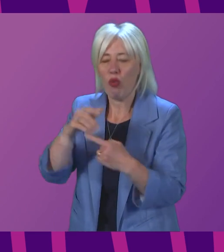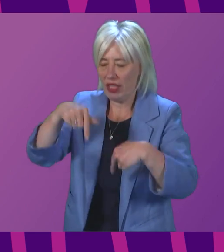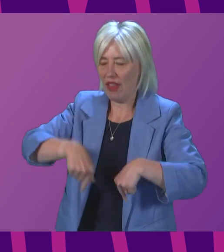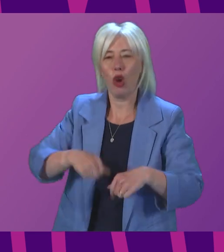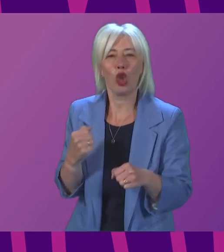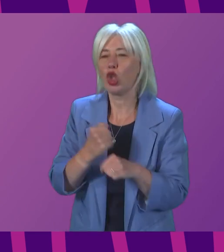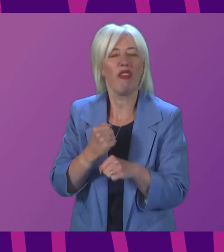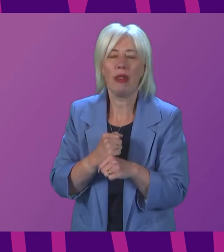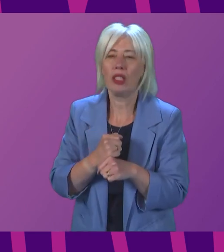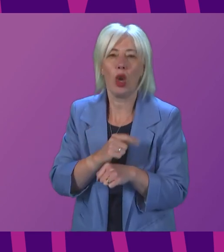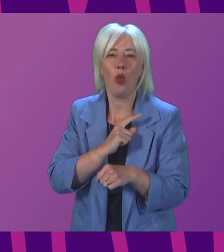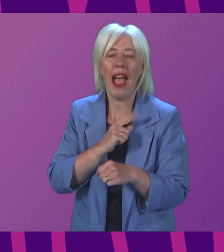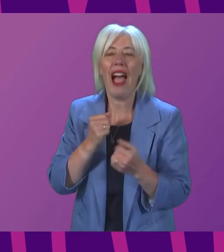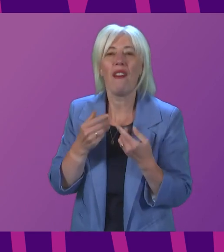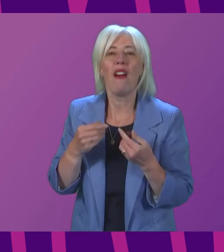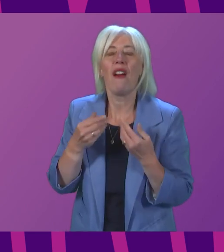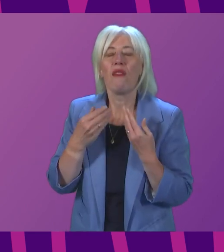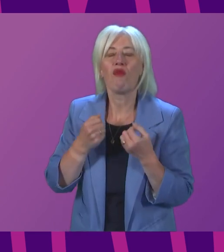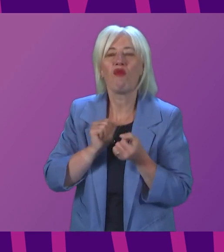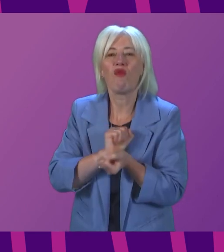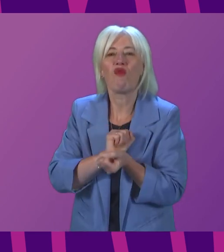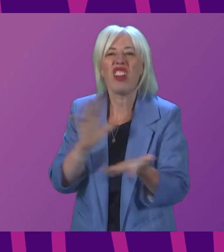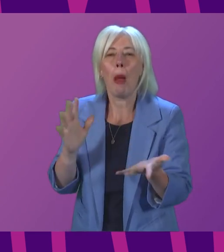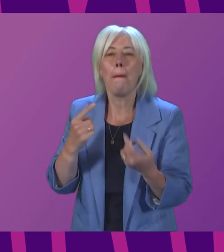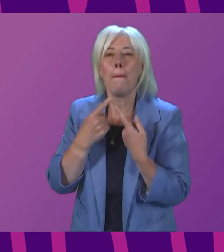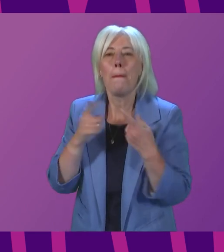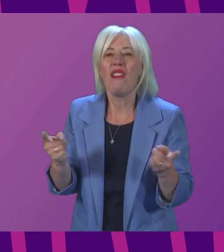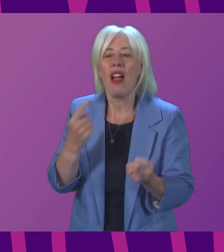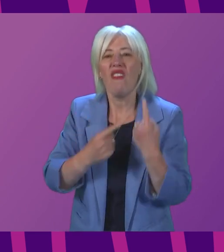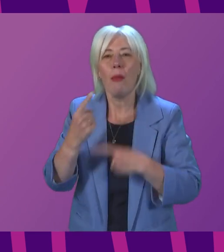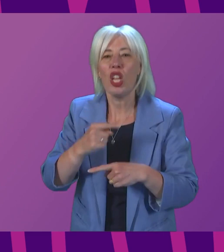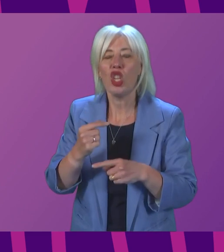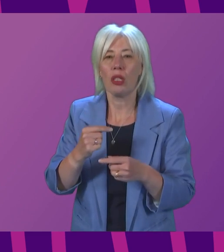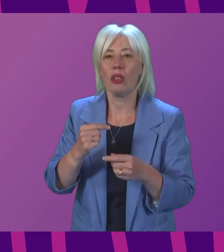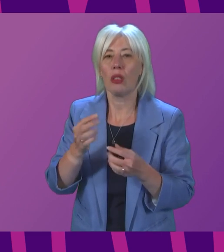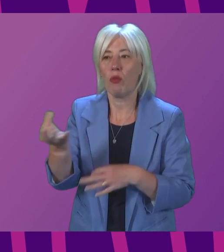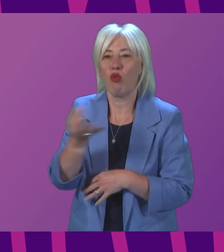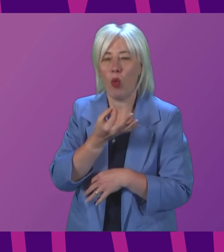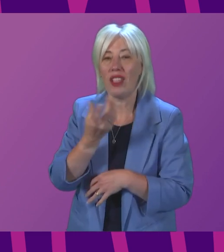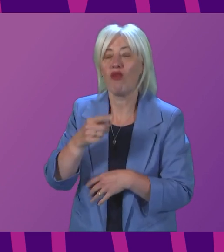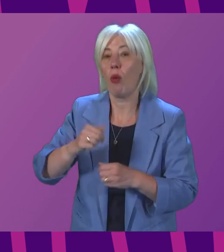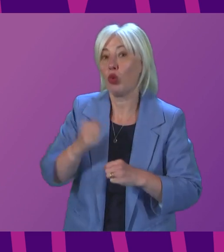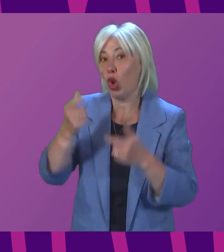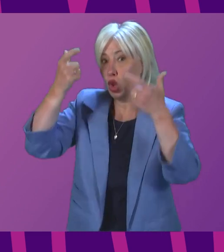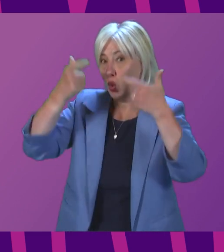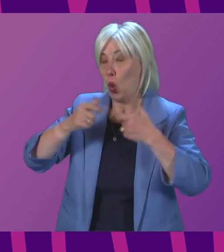We know that because we have a response to a freedom of information request that we made to the Scottish Courts and Tribunal Service.